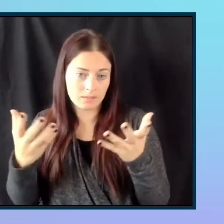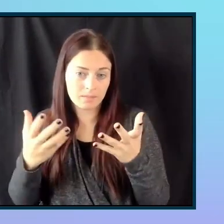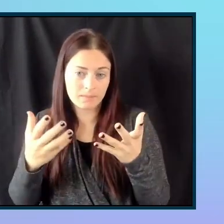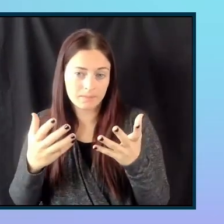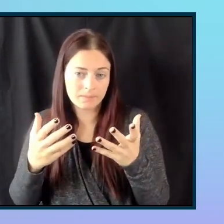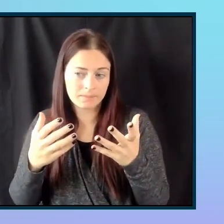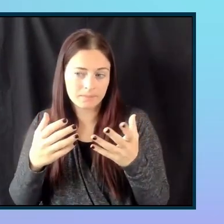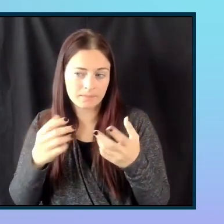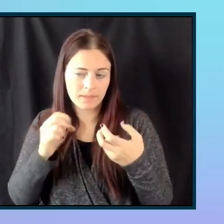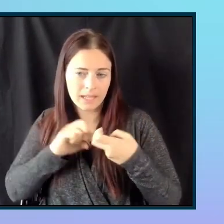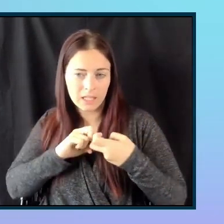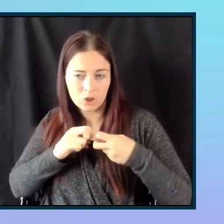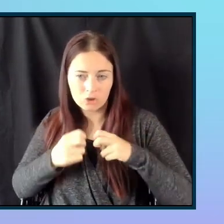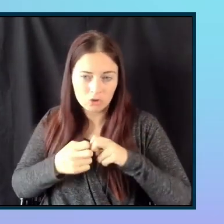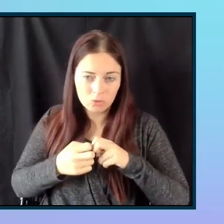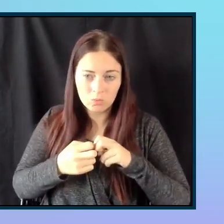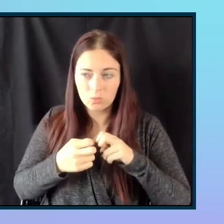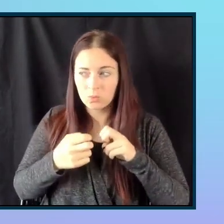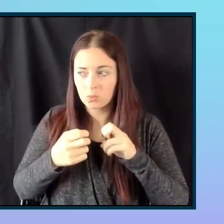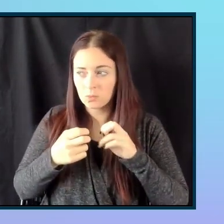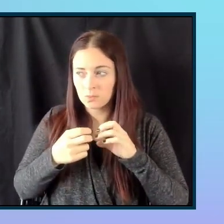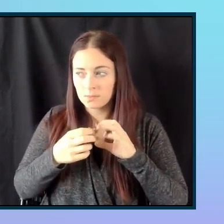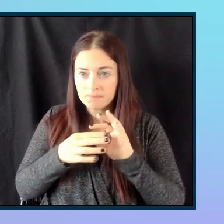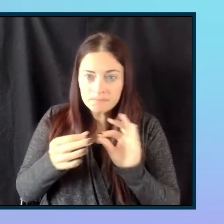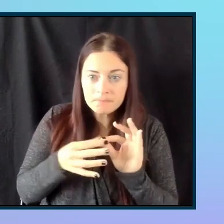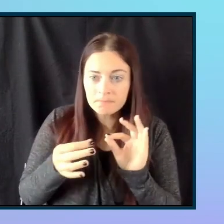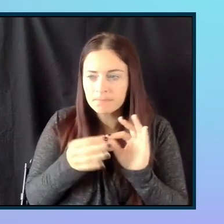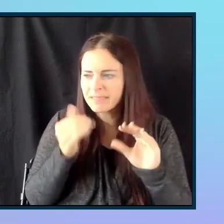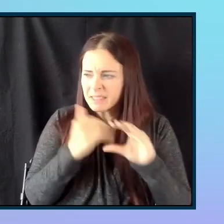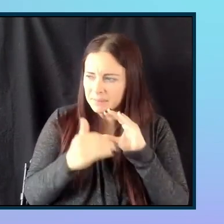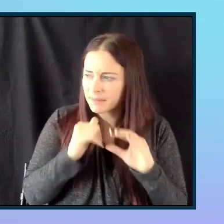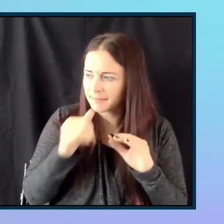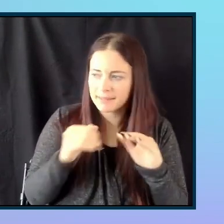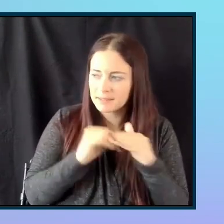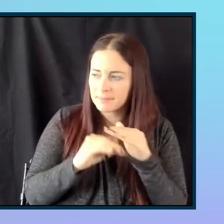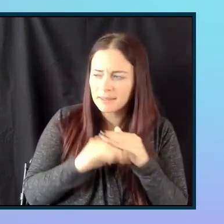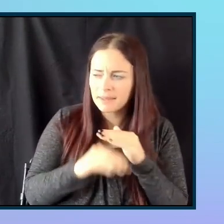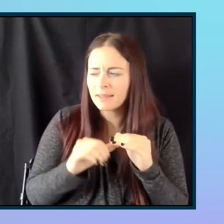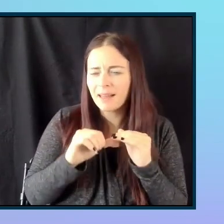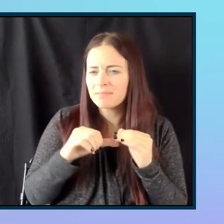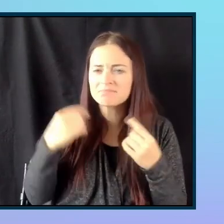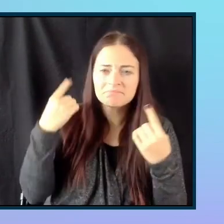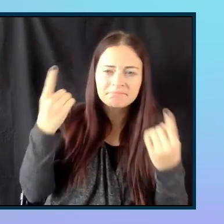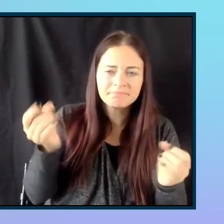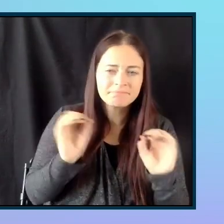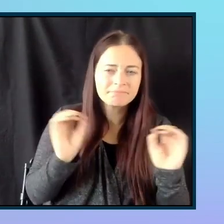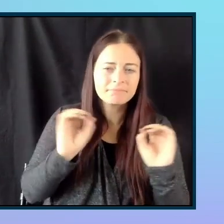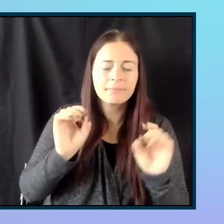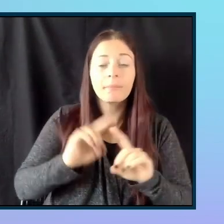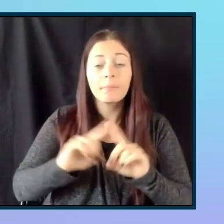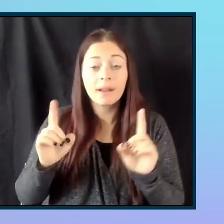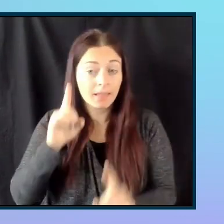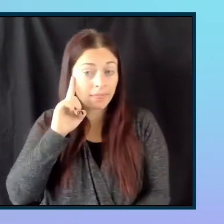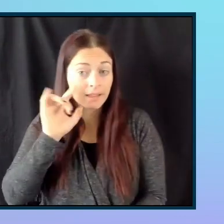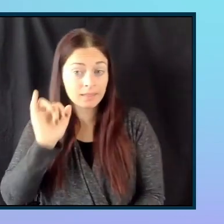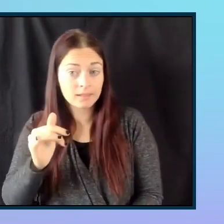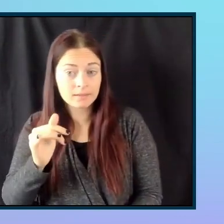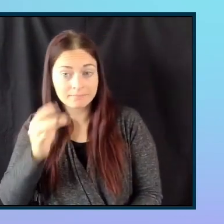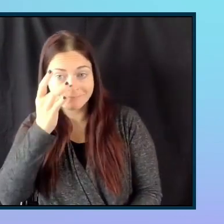So maybe look on GitHub to see if anybody's brought this up yet. I think that's an interesting idea. Awesome.